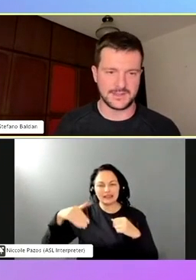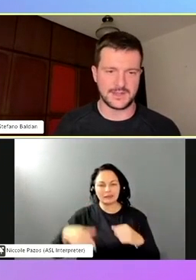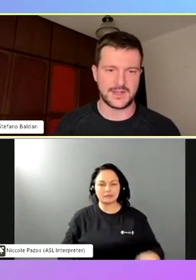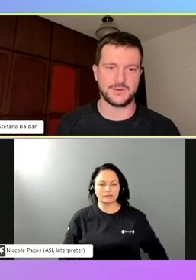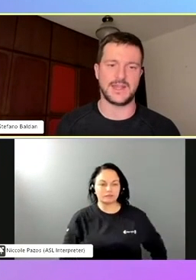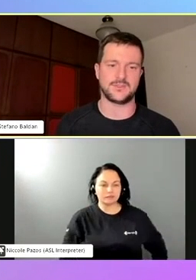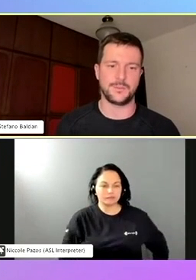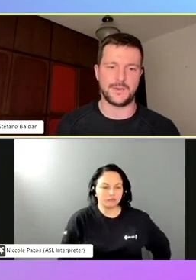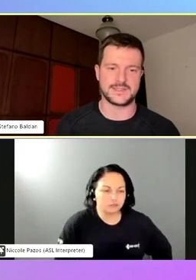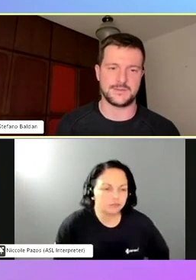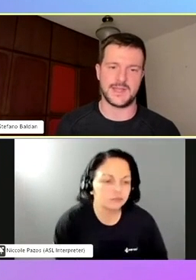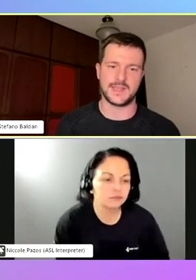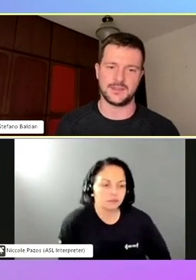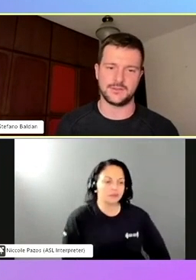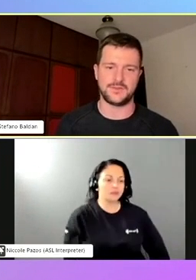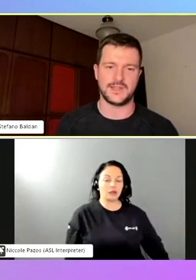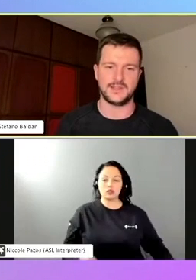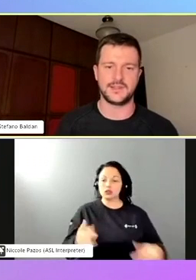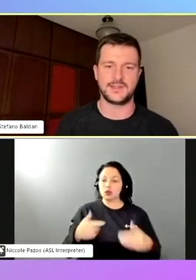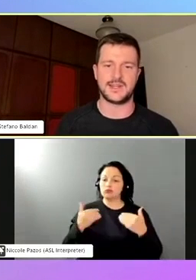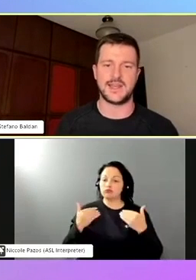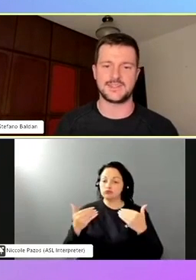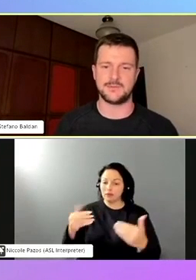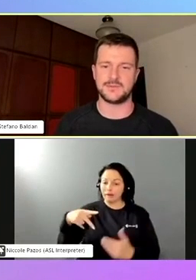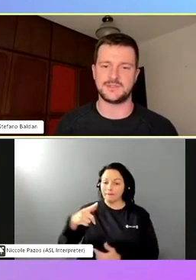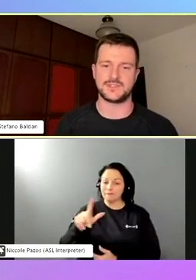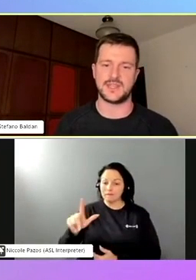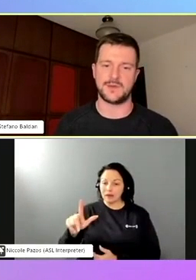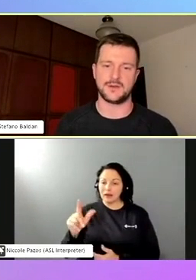and therefore we would have the natural reading order.